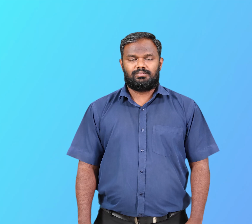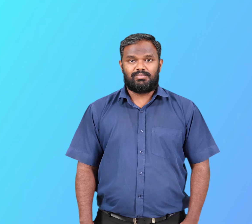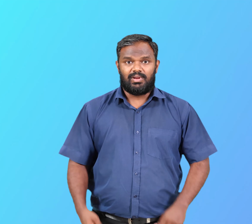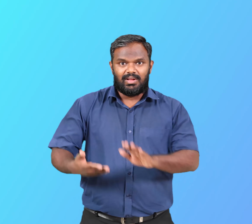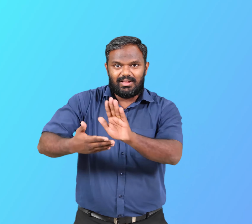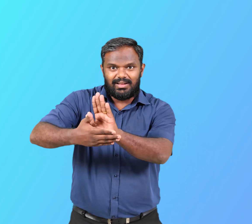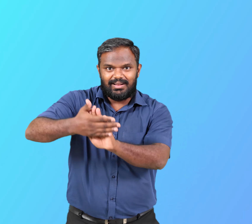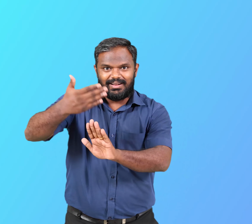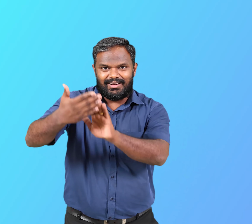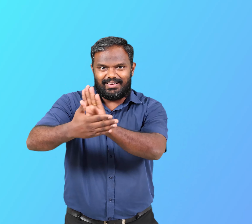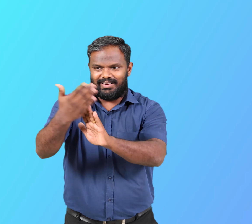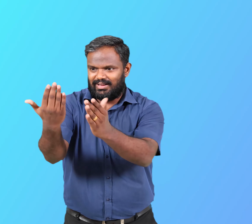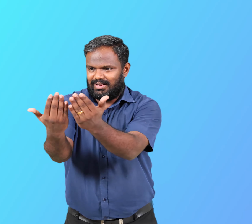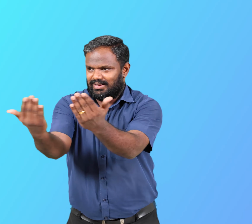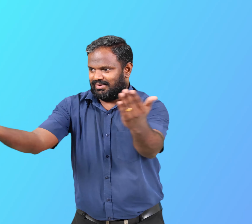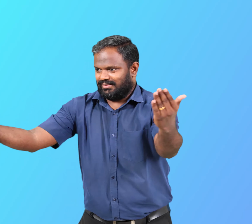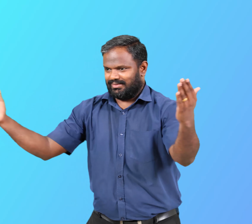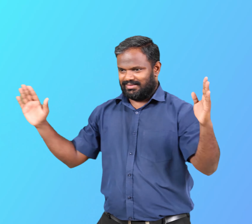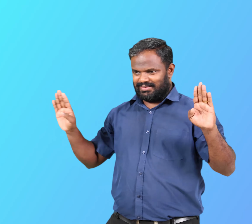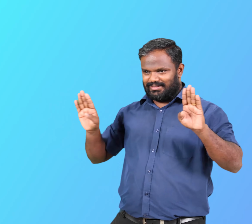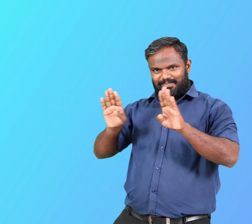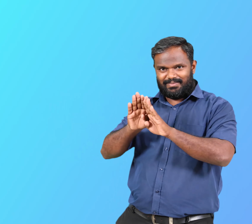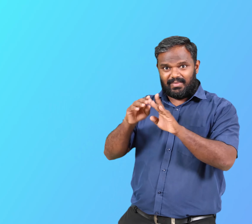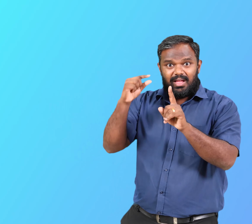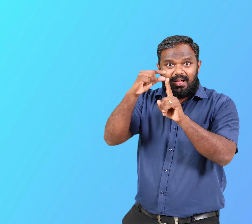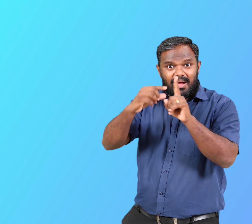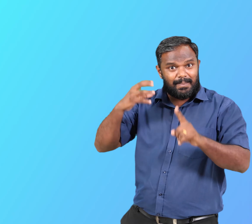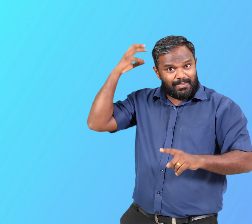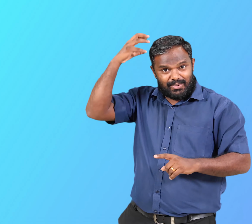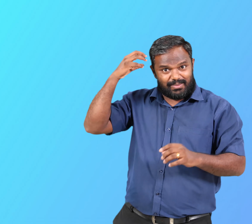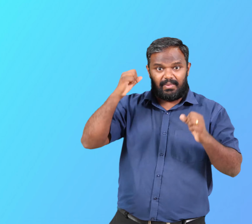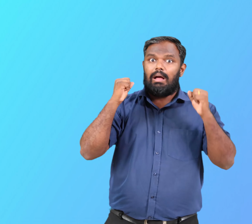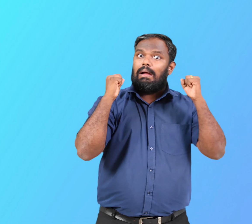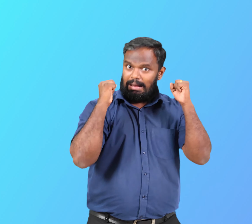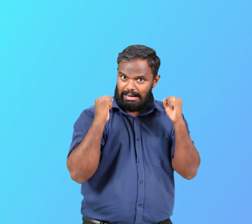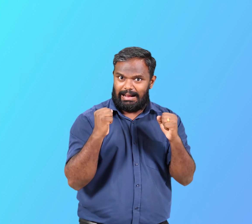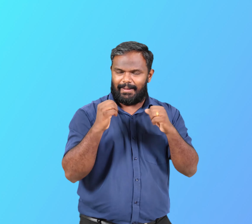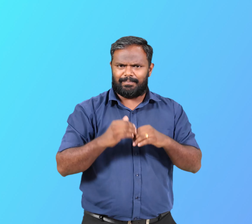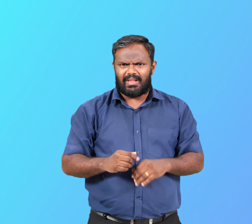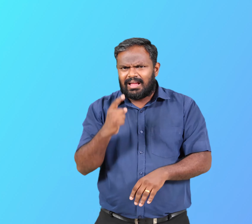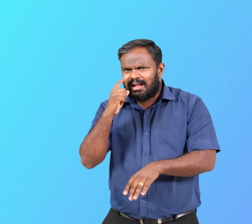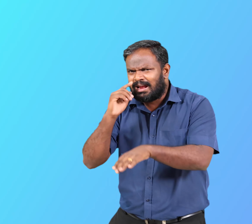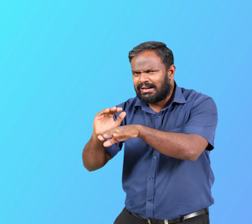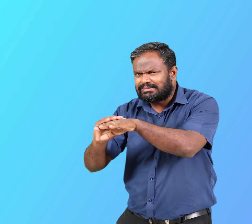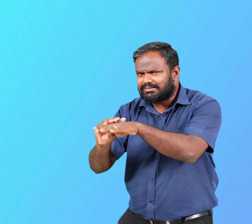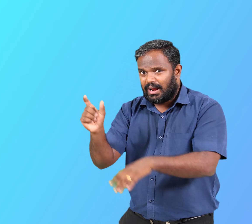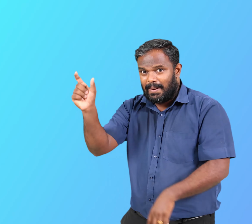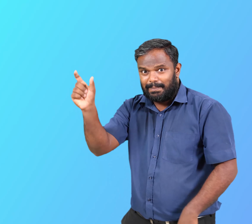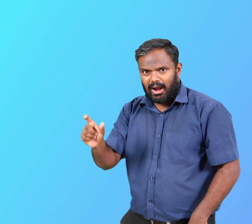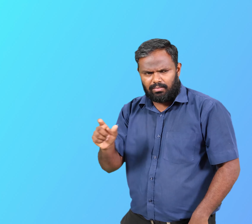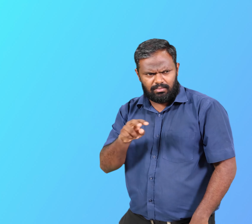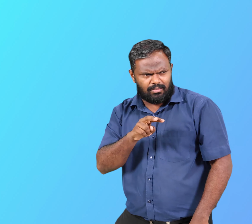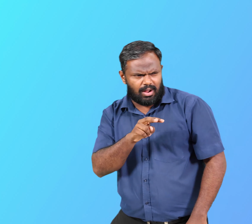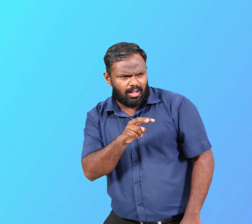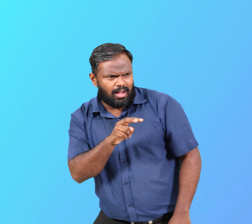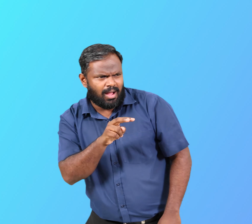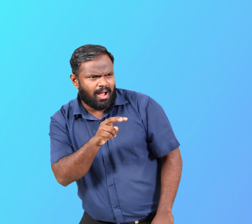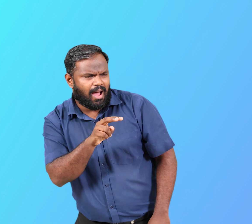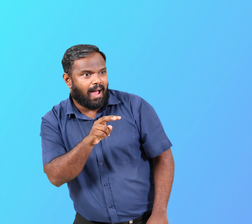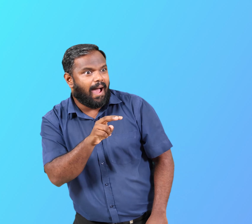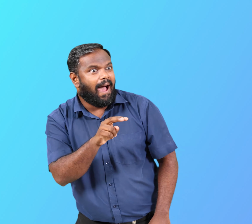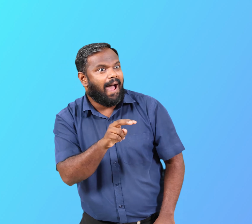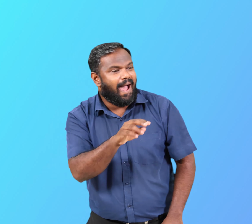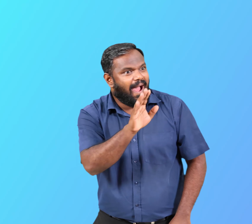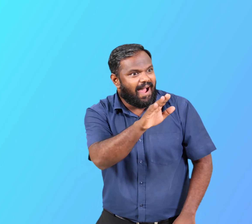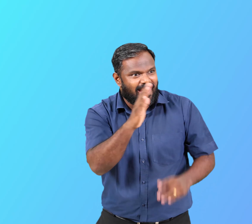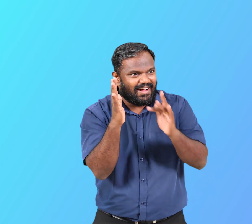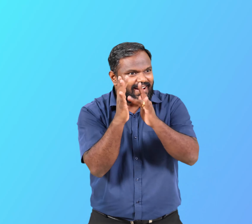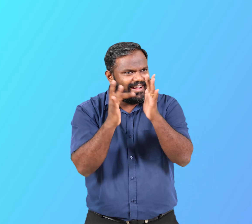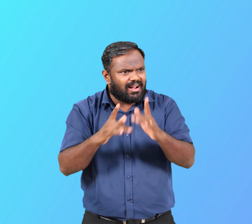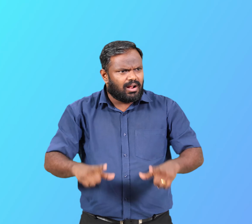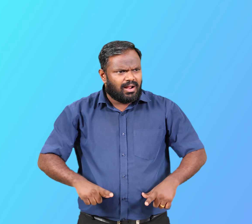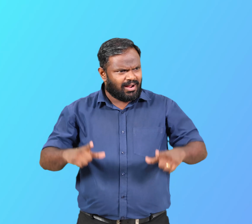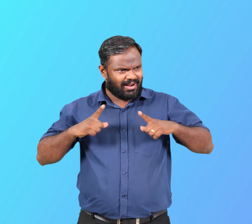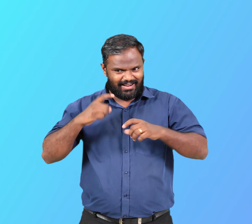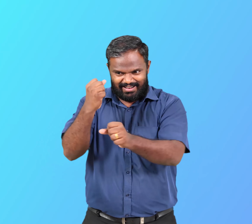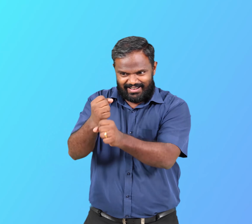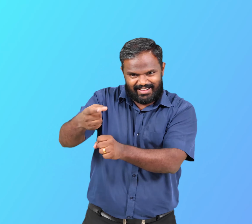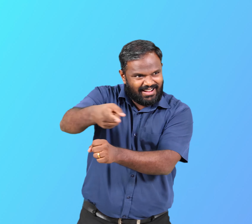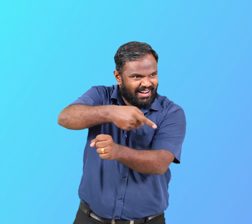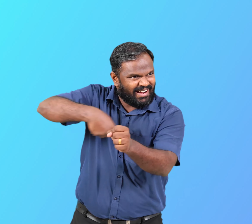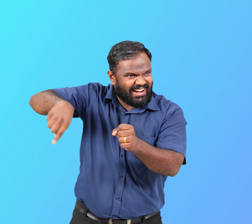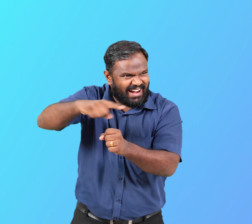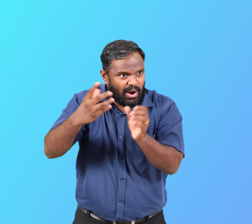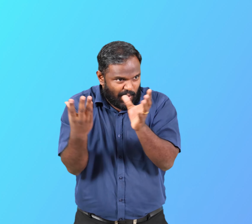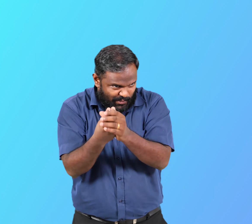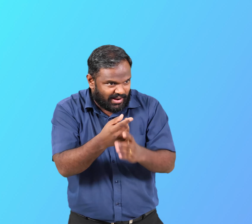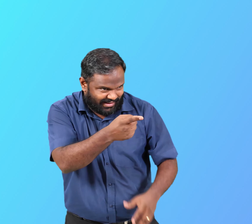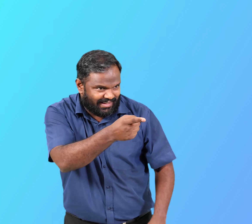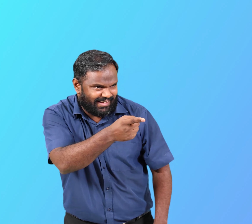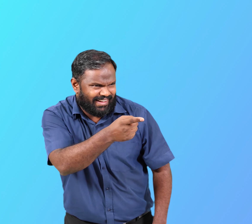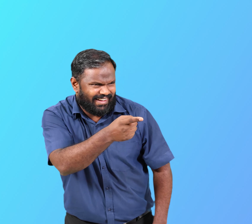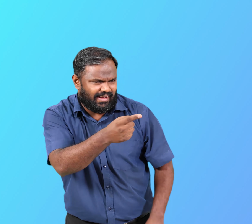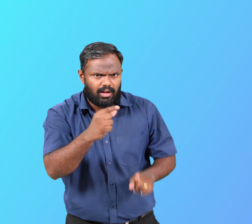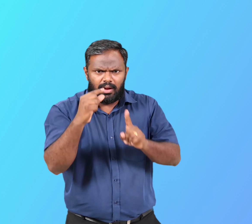While Peter was sitting outside in the courtyard, a servant girl came up to him. She said, “You were with Jesus, that man from Galilee.”